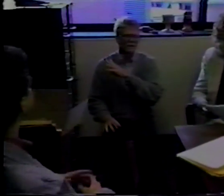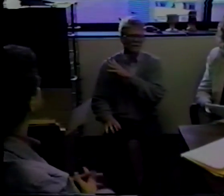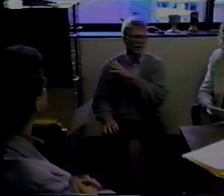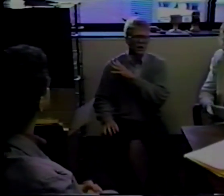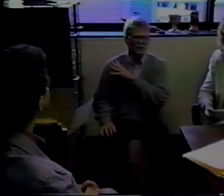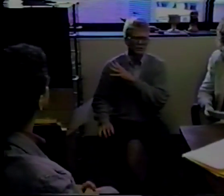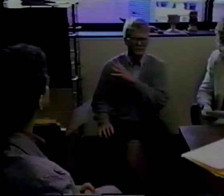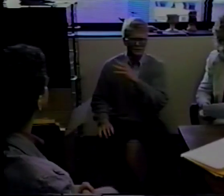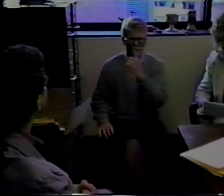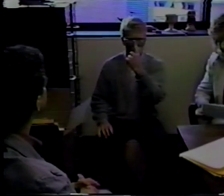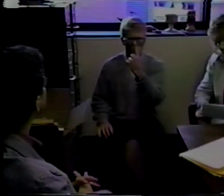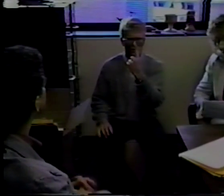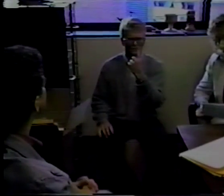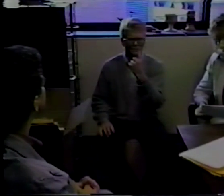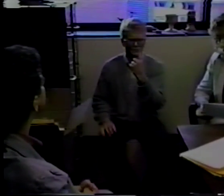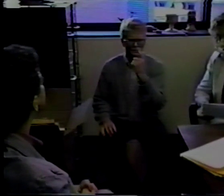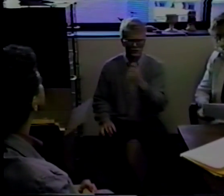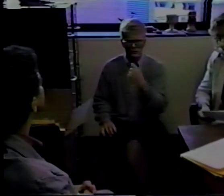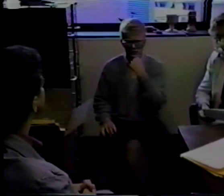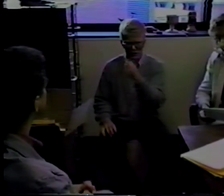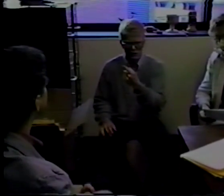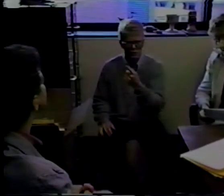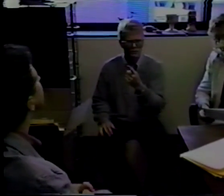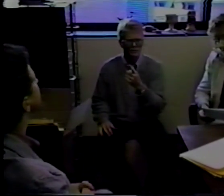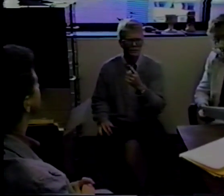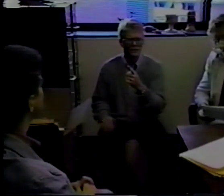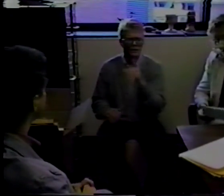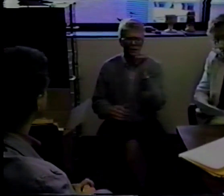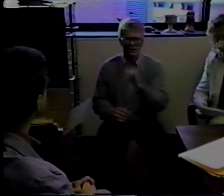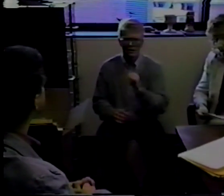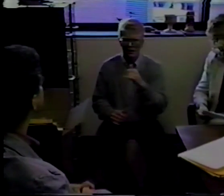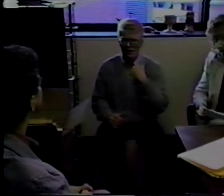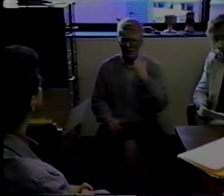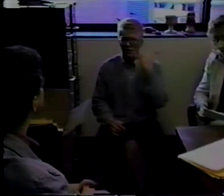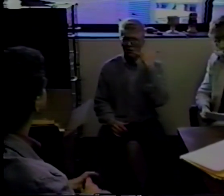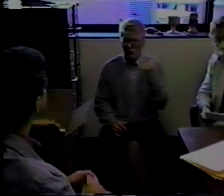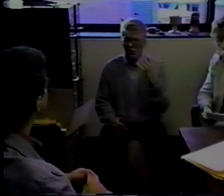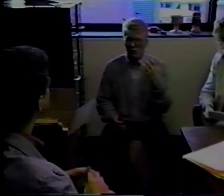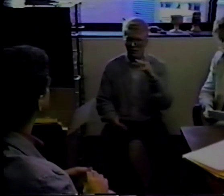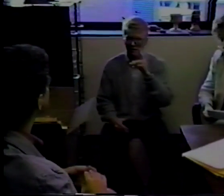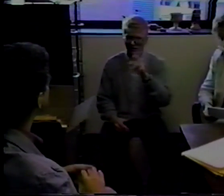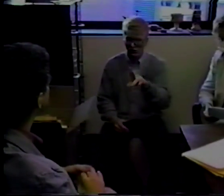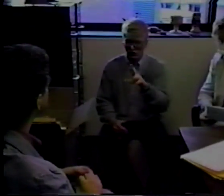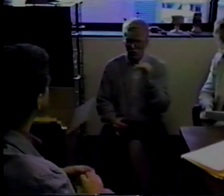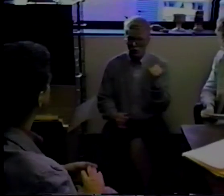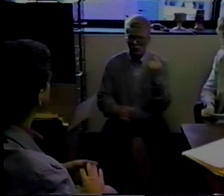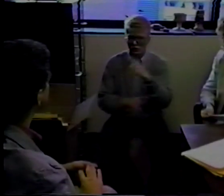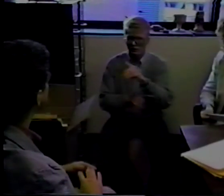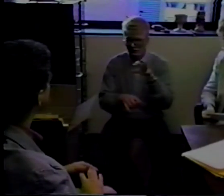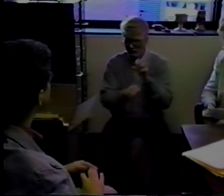Professor: Yeah, ok I should say that I um called up to get a VCR today, I called too late.